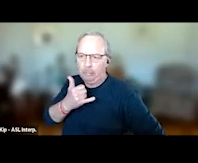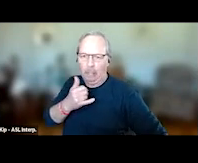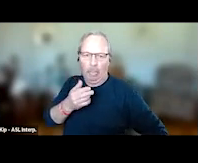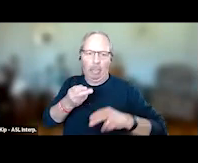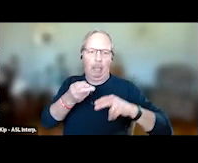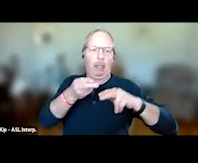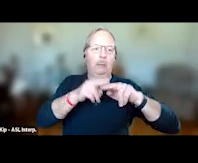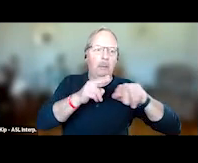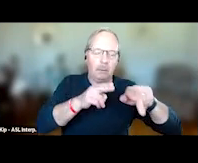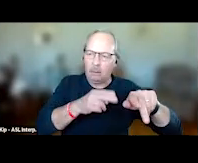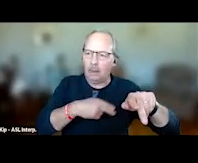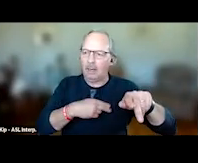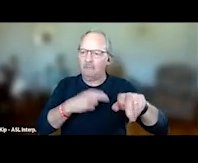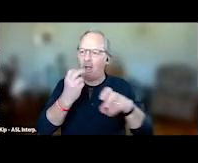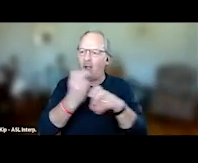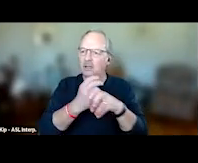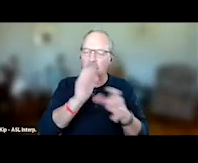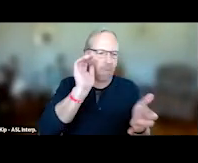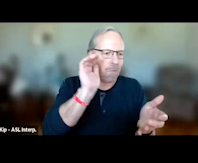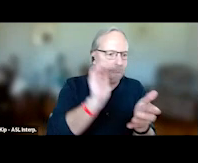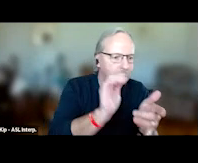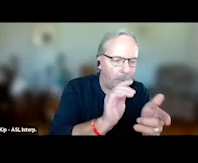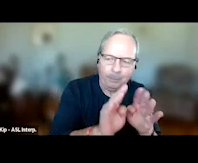difficulty deescalating if we're not well ourselves.